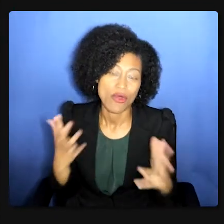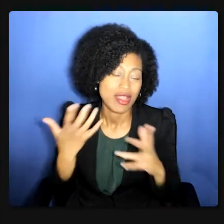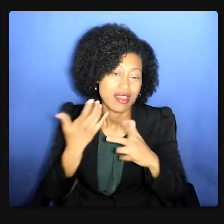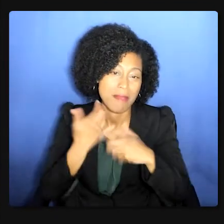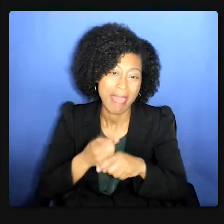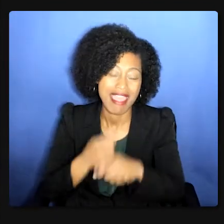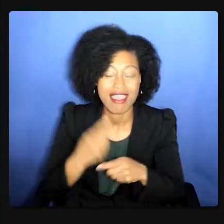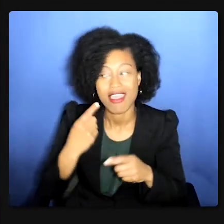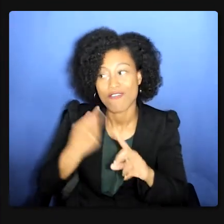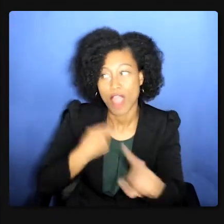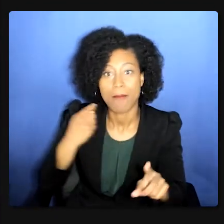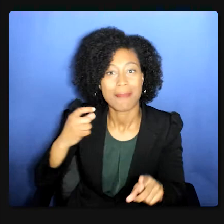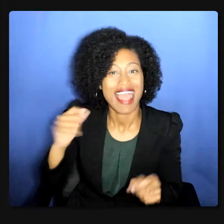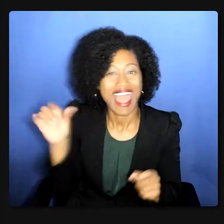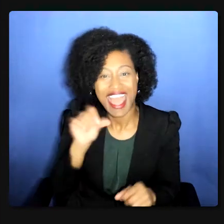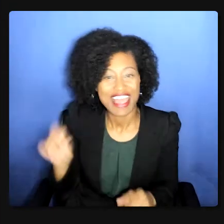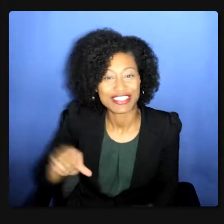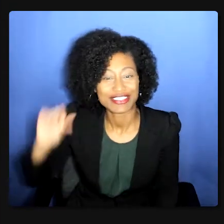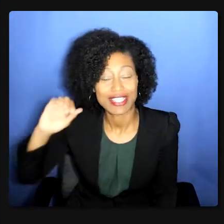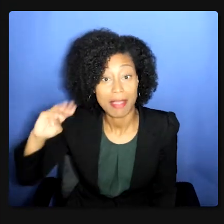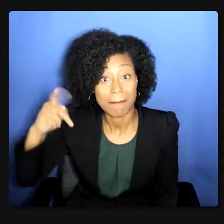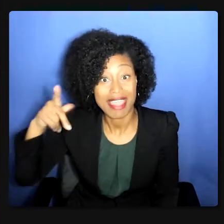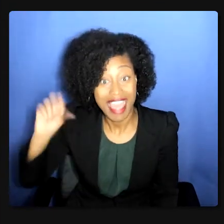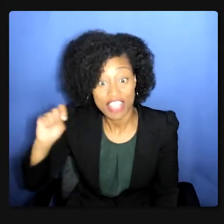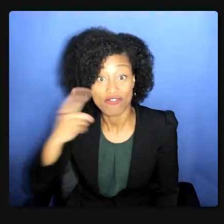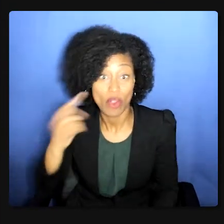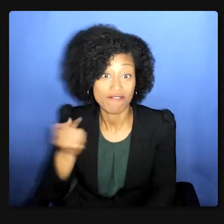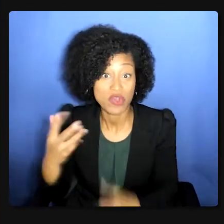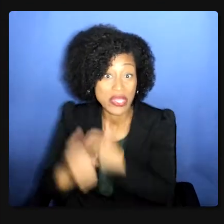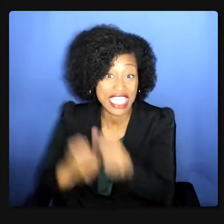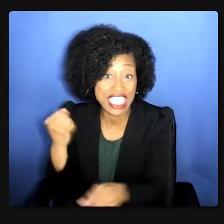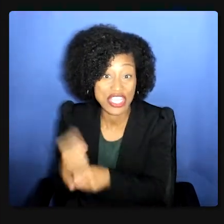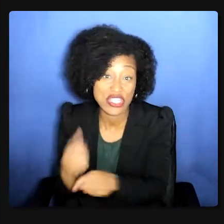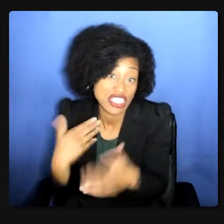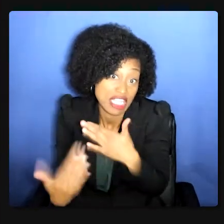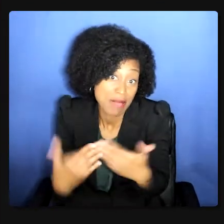This has been used for as a multiplayer server, for years, right?